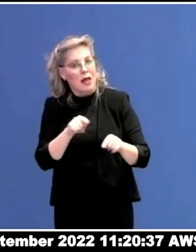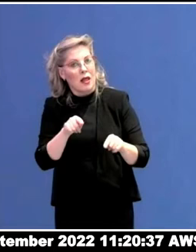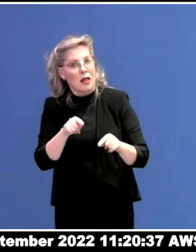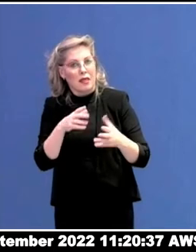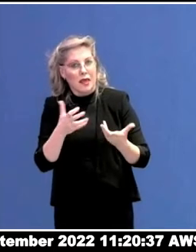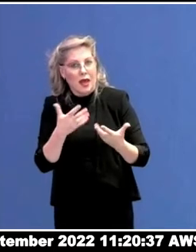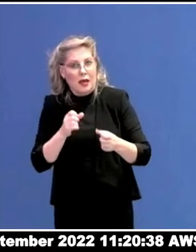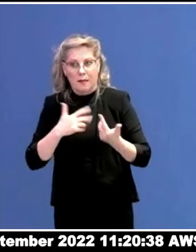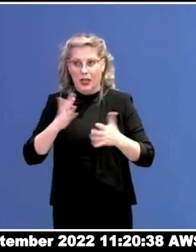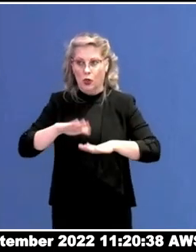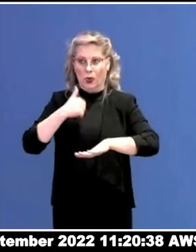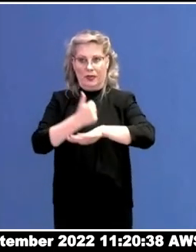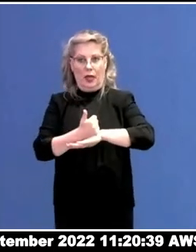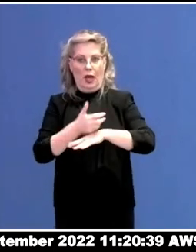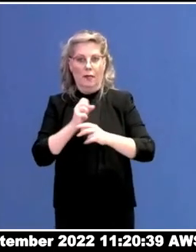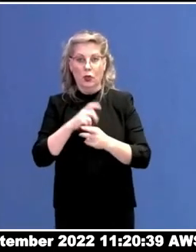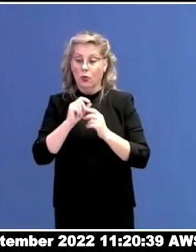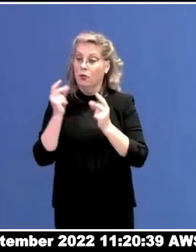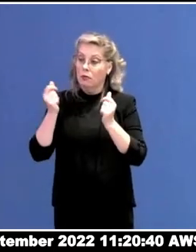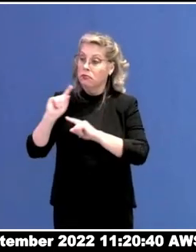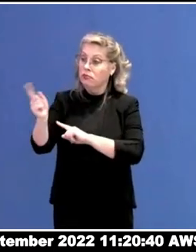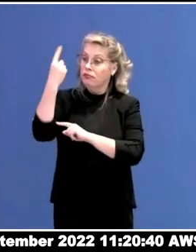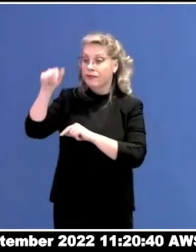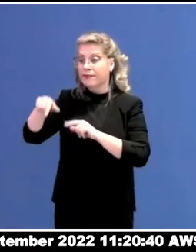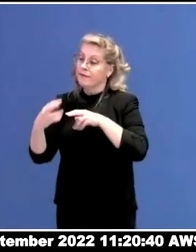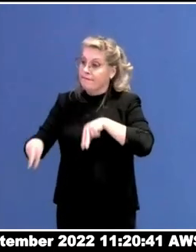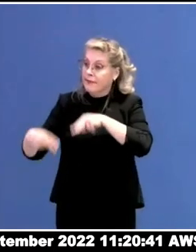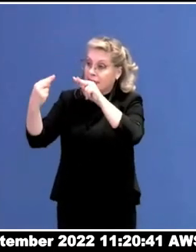MS McMAHON: So, if you needed to see someone, you could see them? That's correct.